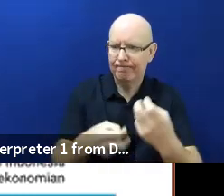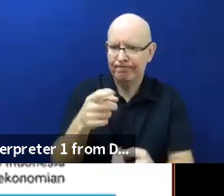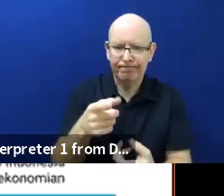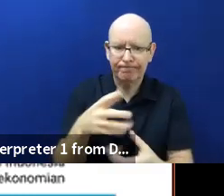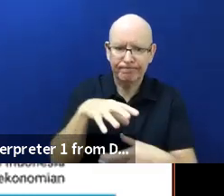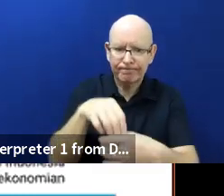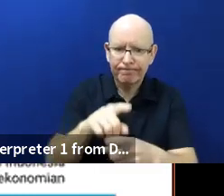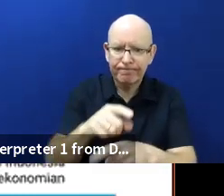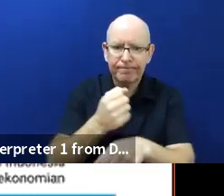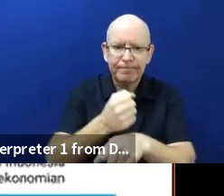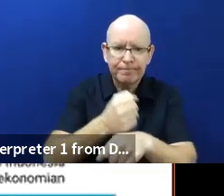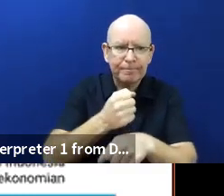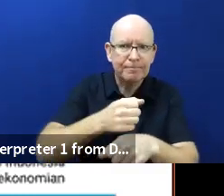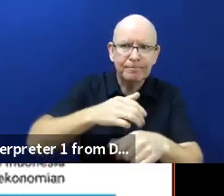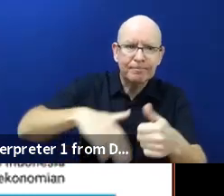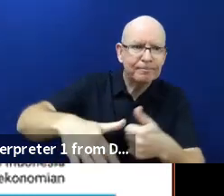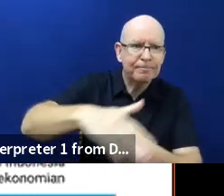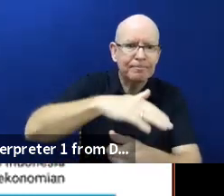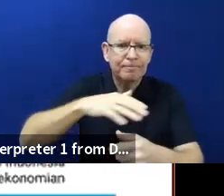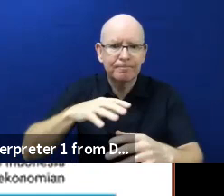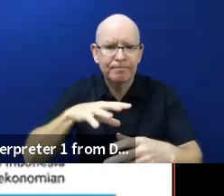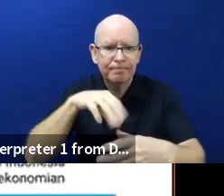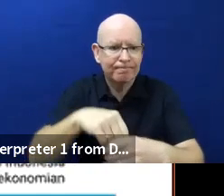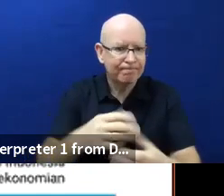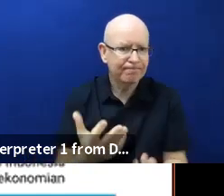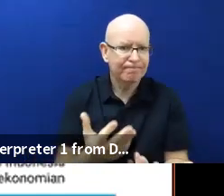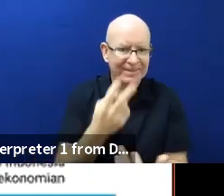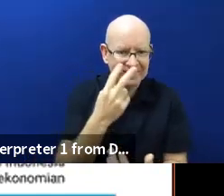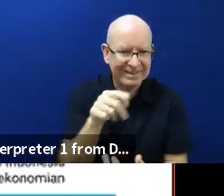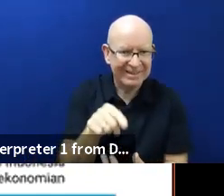literature on concessions and incentives in various countries and we coupled this with